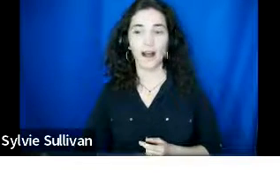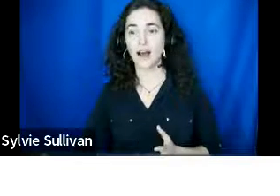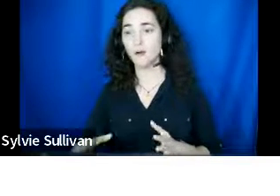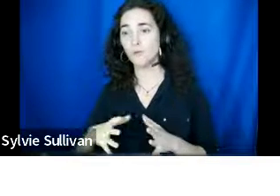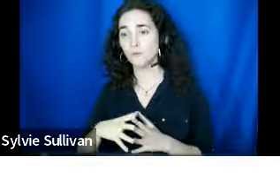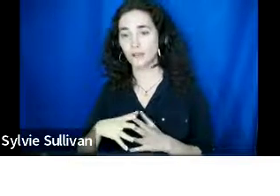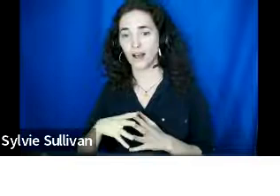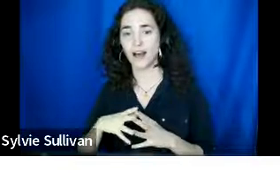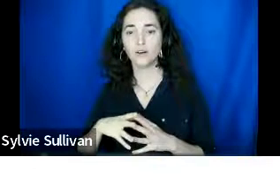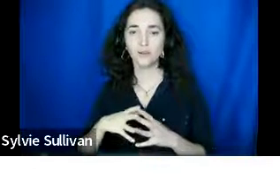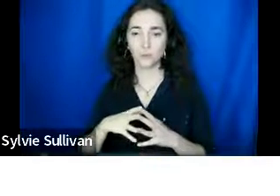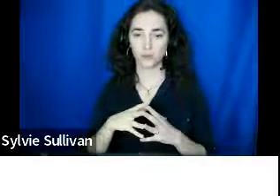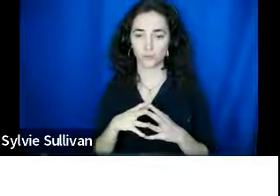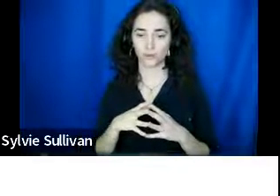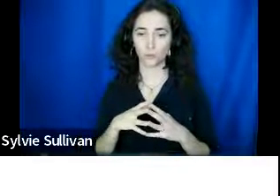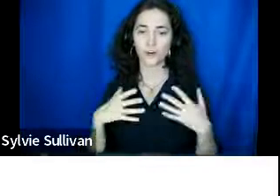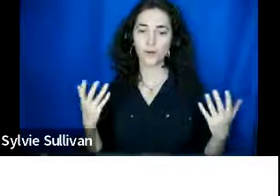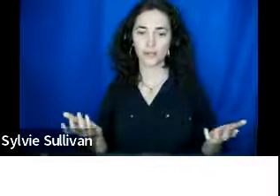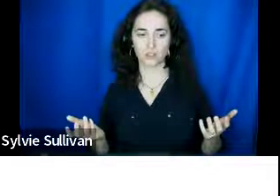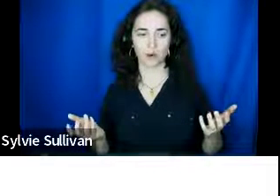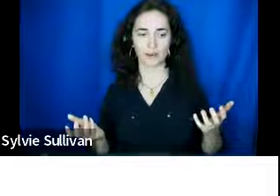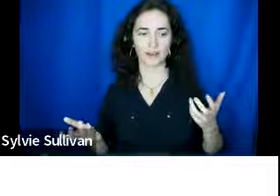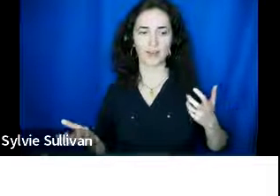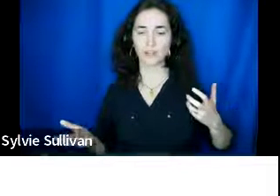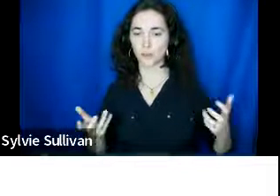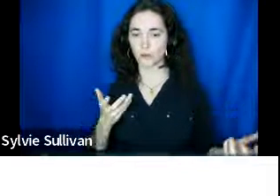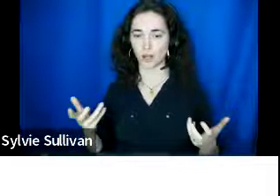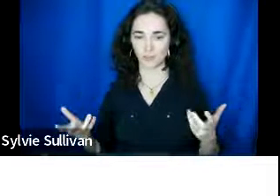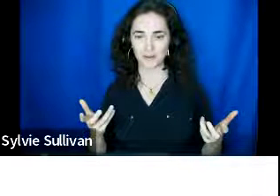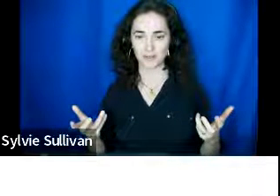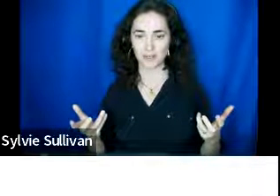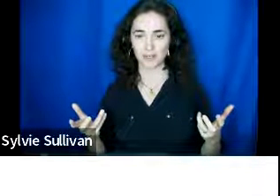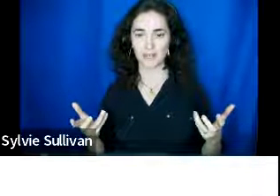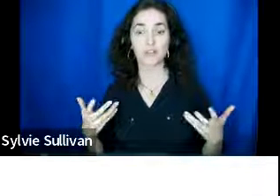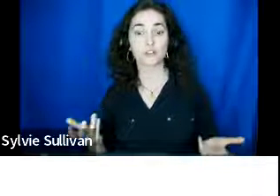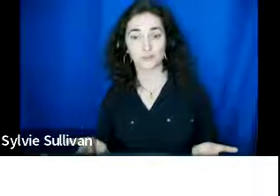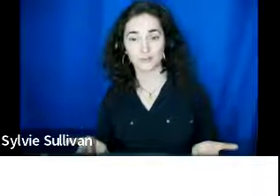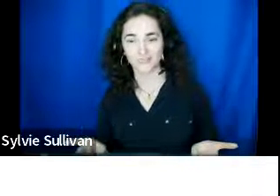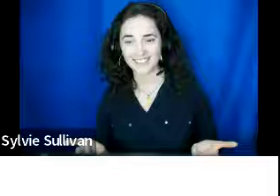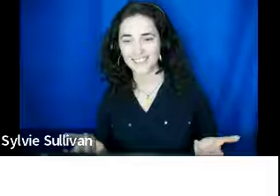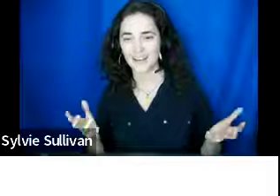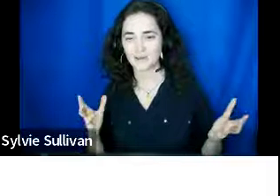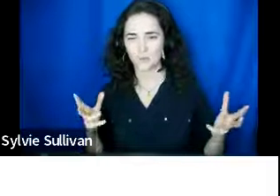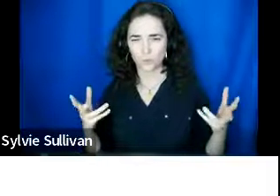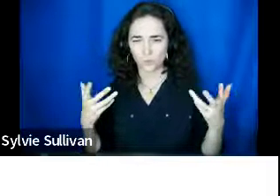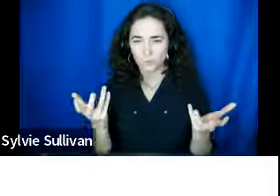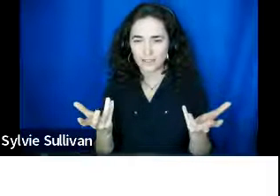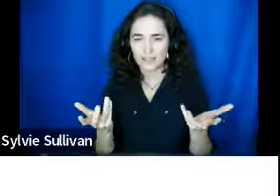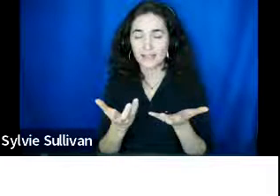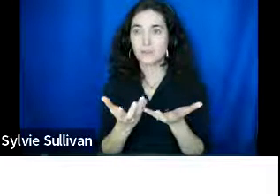Now, how how do we do it where do we get started and I think that's where a lot of people stumble, right.